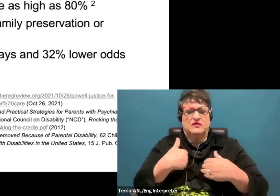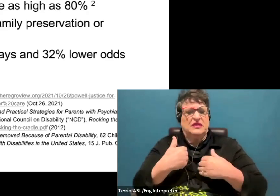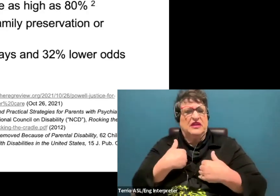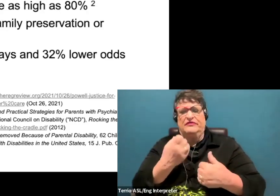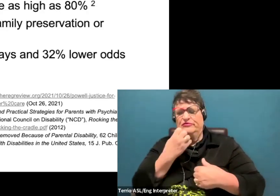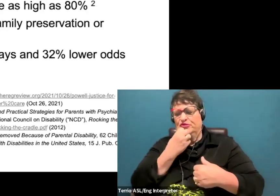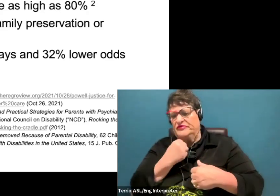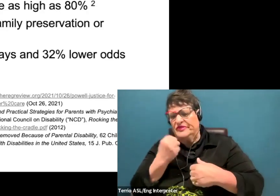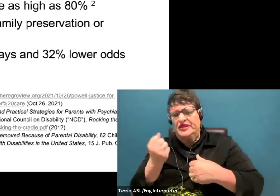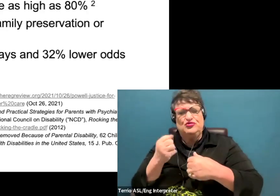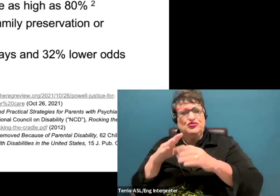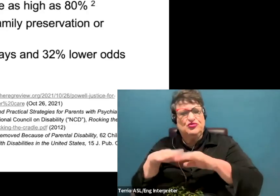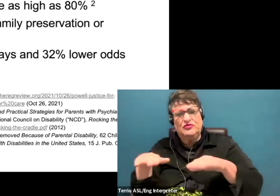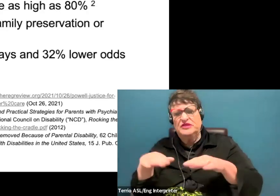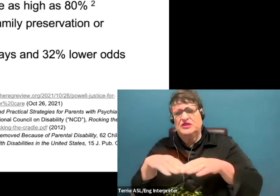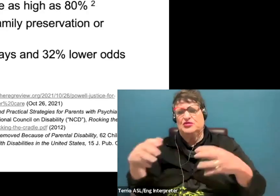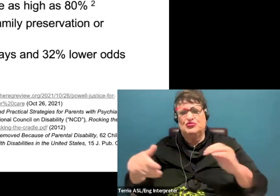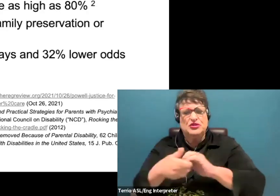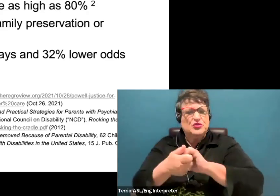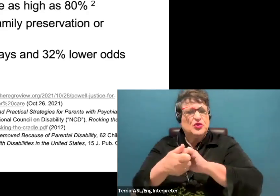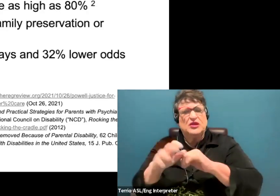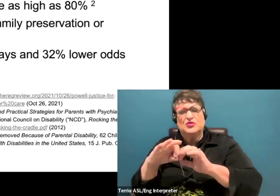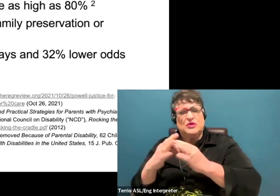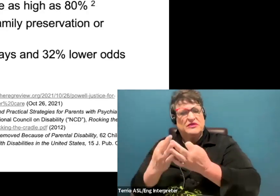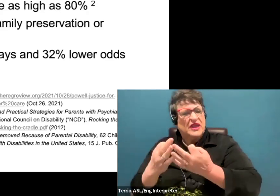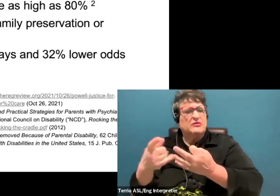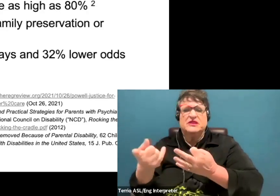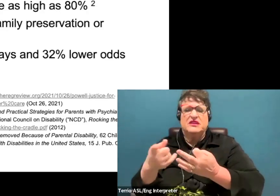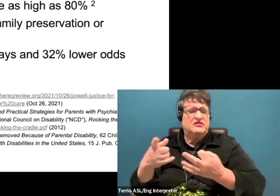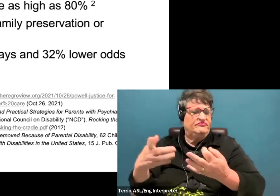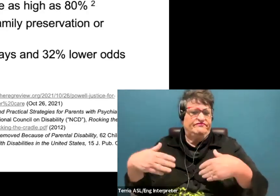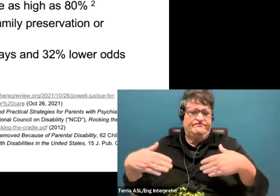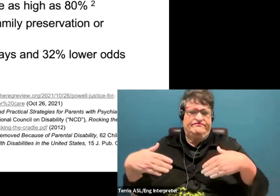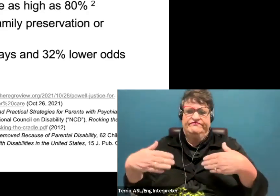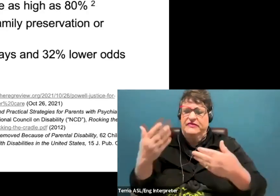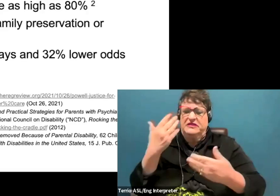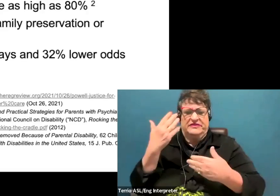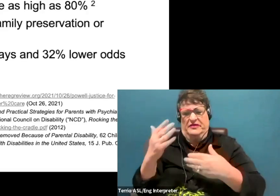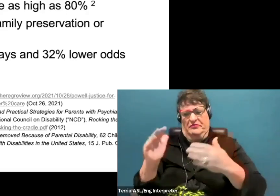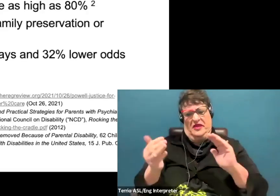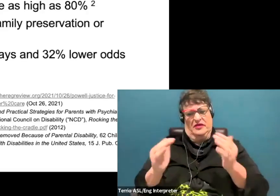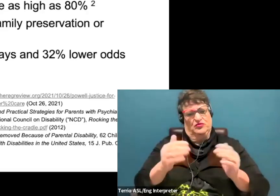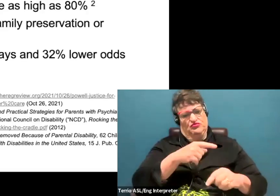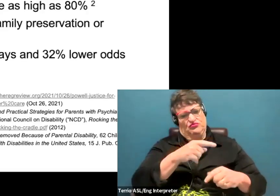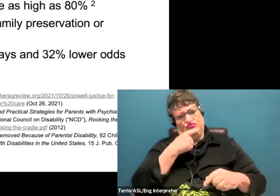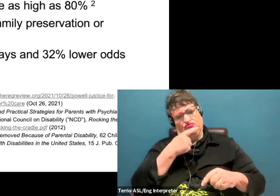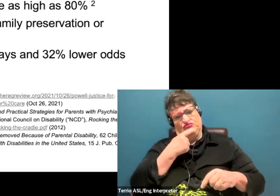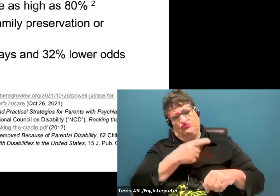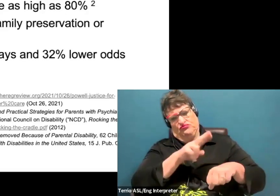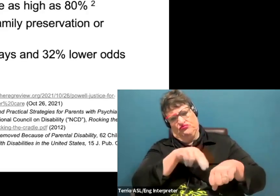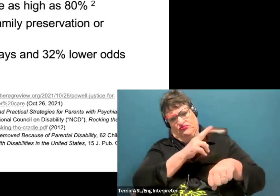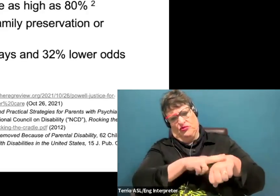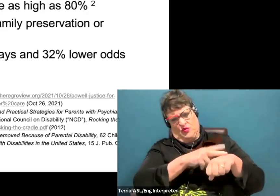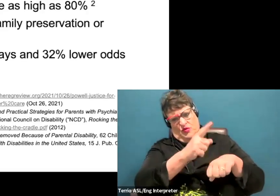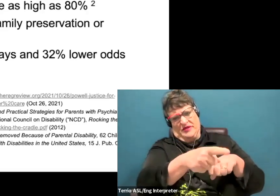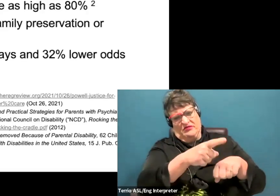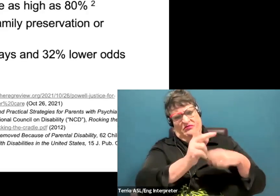or reunification services at all, compared to the non disabled population. And just because sometimes people think, well,